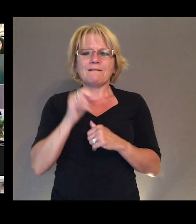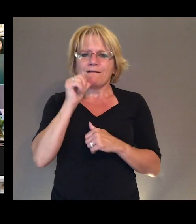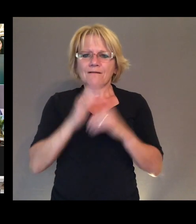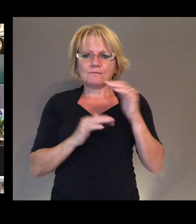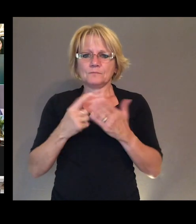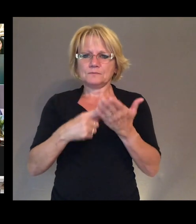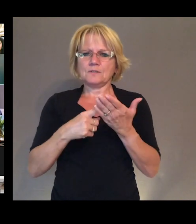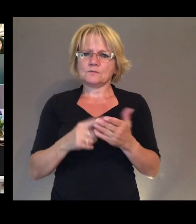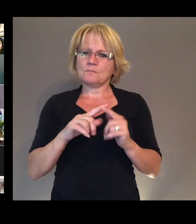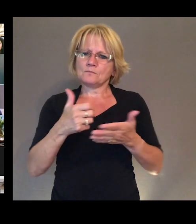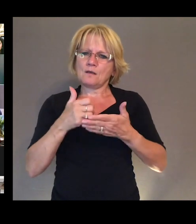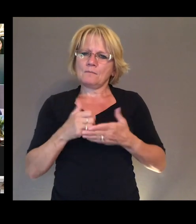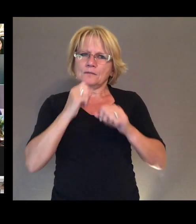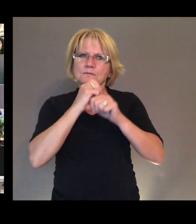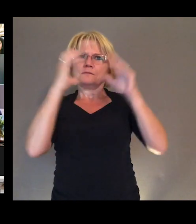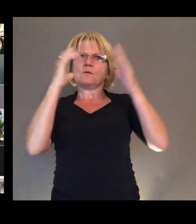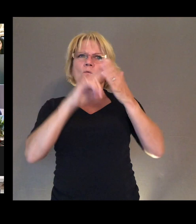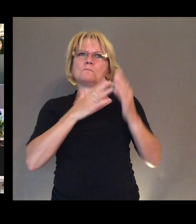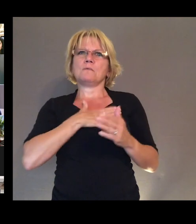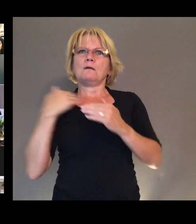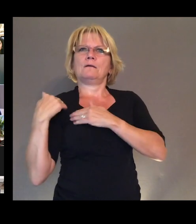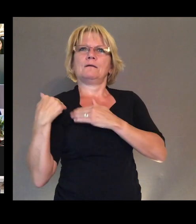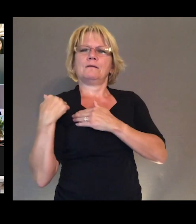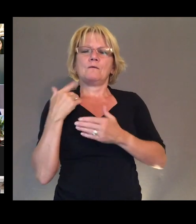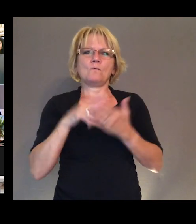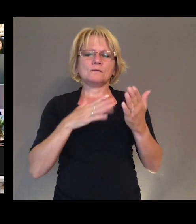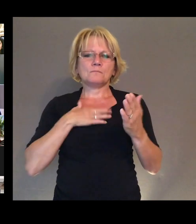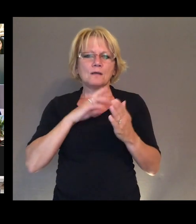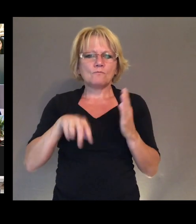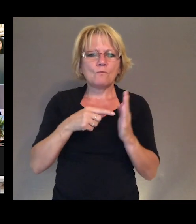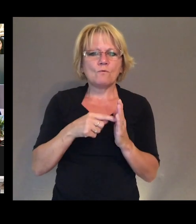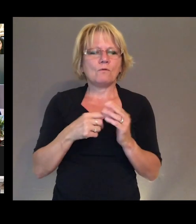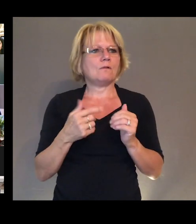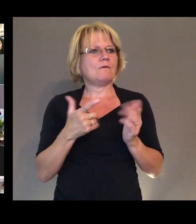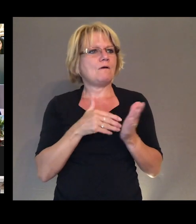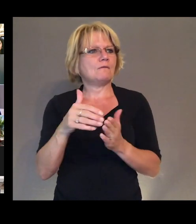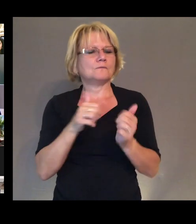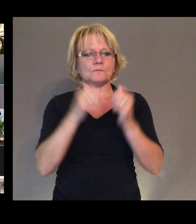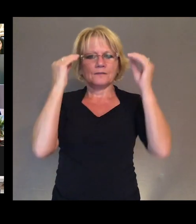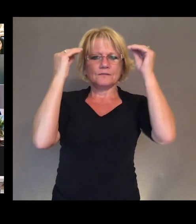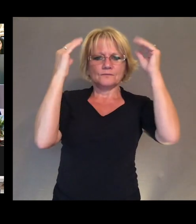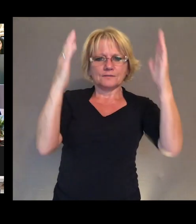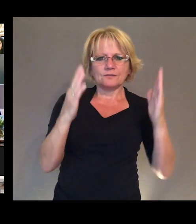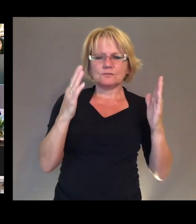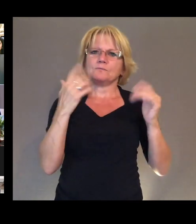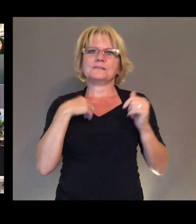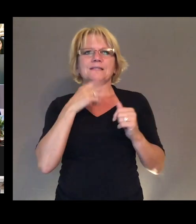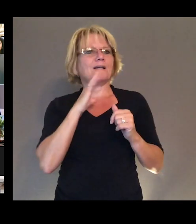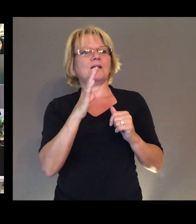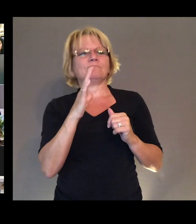no matter where we are. I think there's a lot of times in education, we put ourselves in a position where that's not really me, it's up to administration